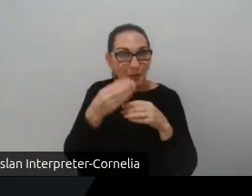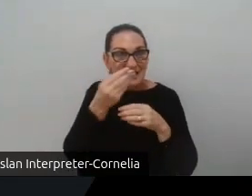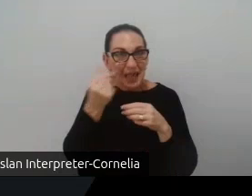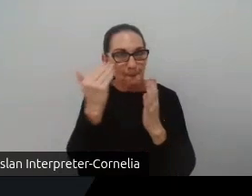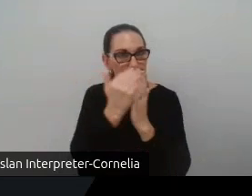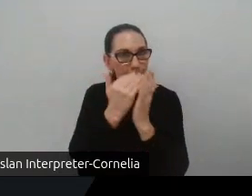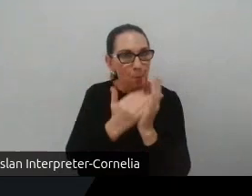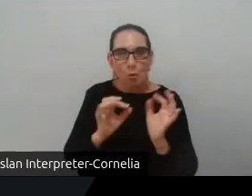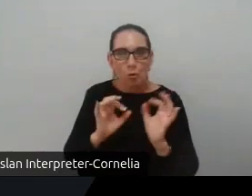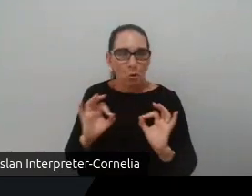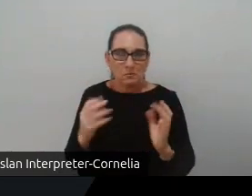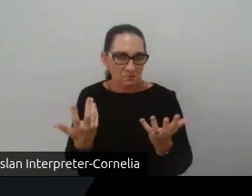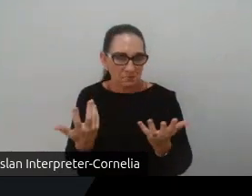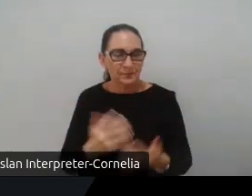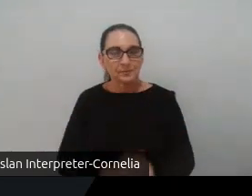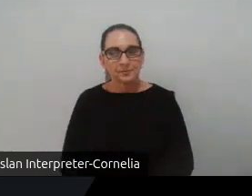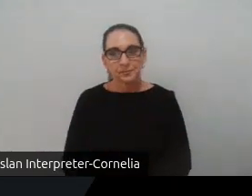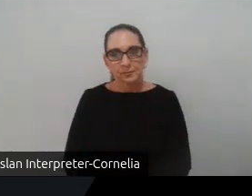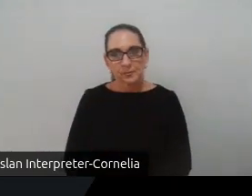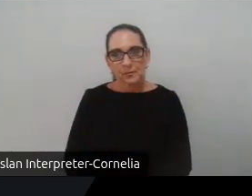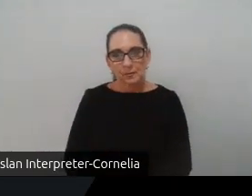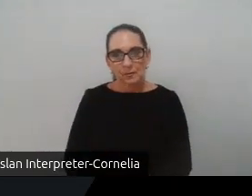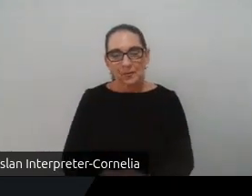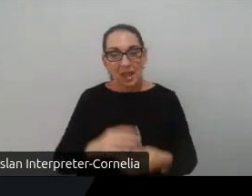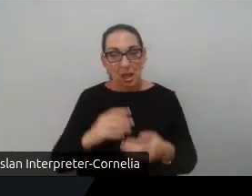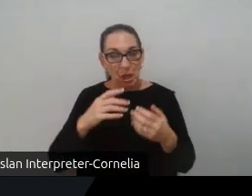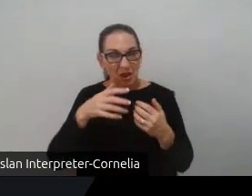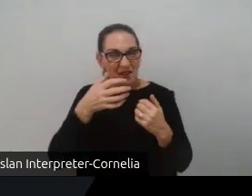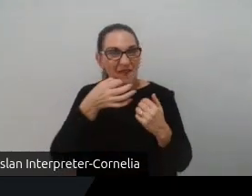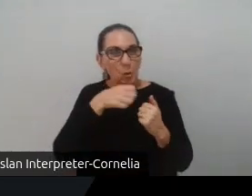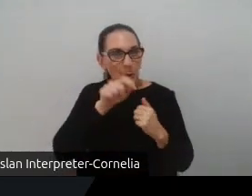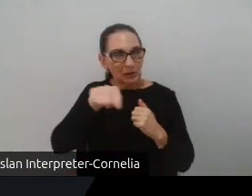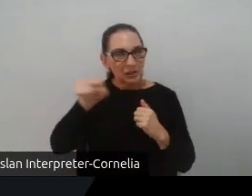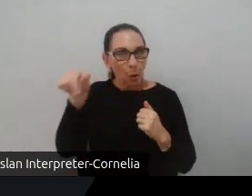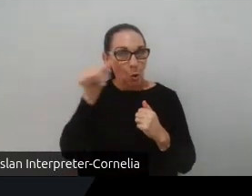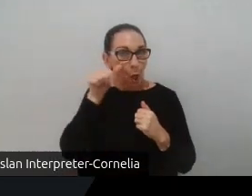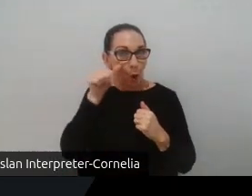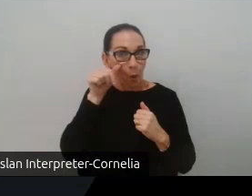something as well that not a lot of private persons know but you can write here please